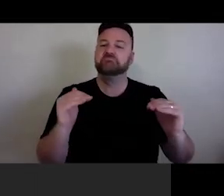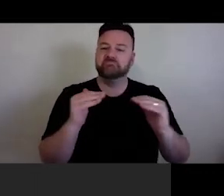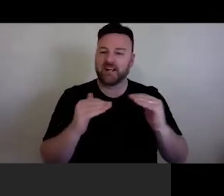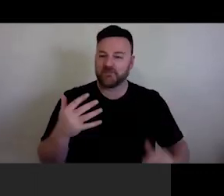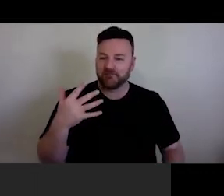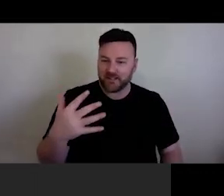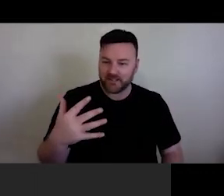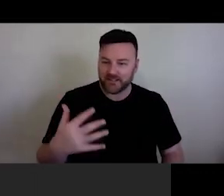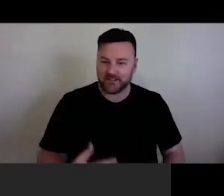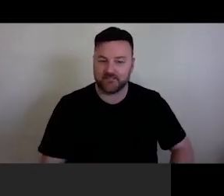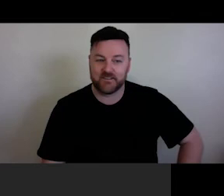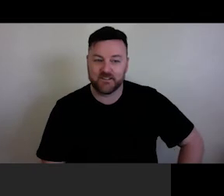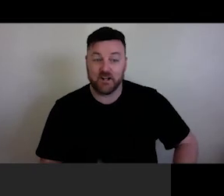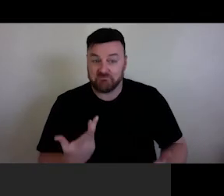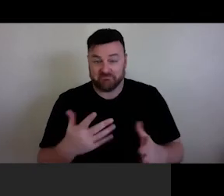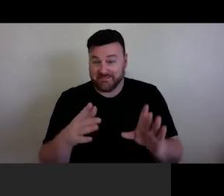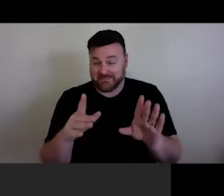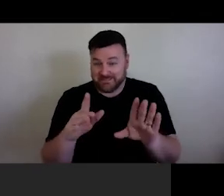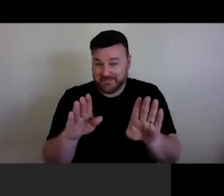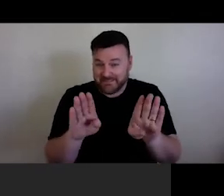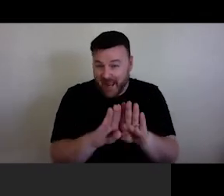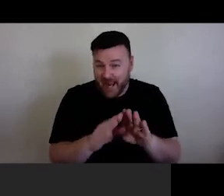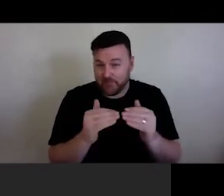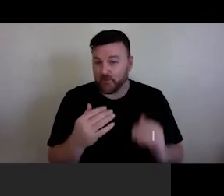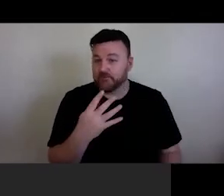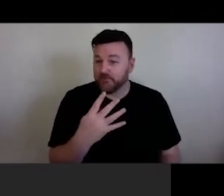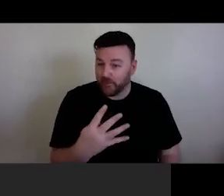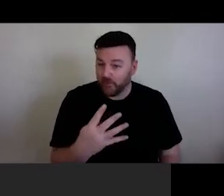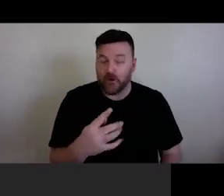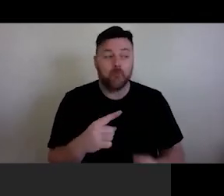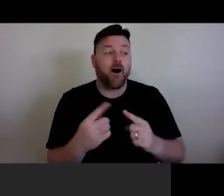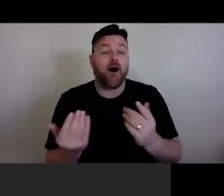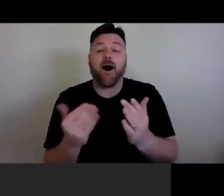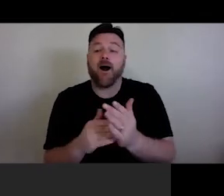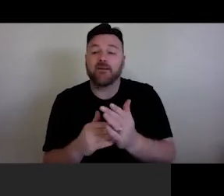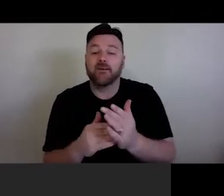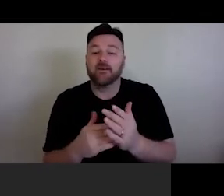step up - is really the same package again expect you're adding more cameras to it. Where possible, again we recommend getting the Black Magic